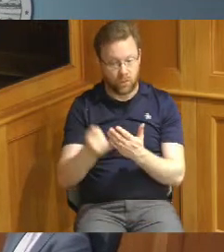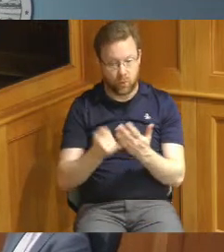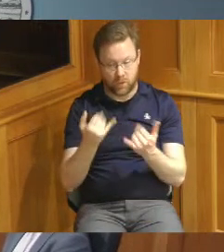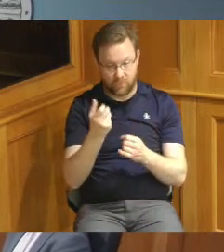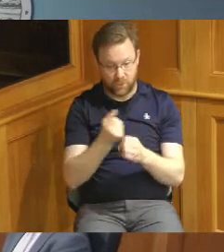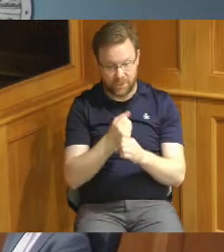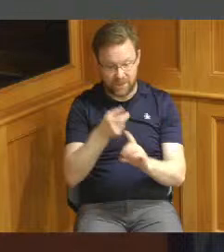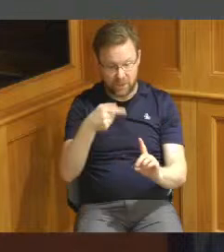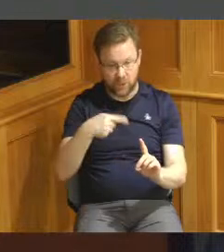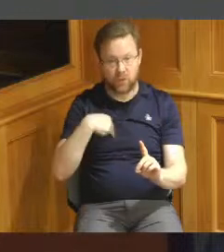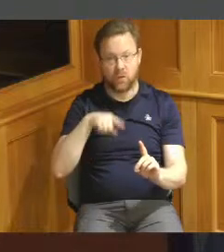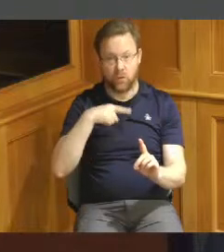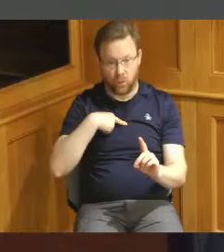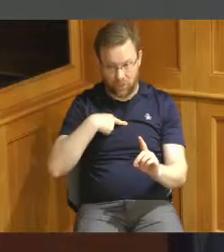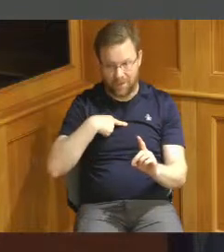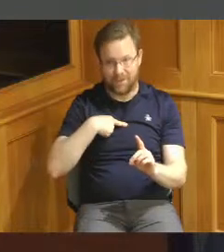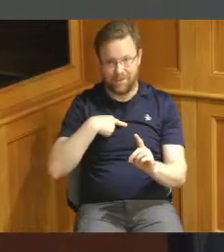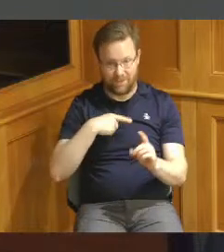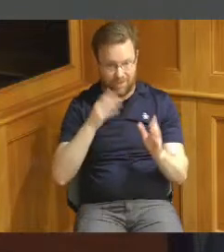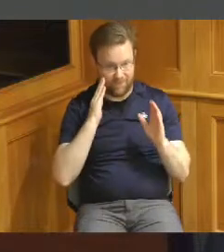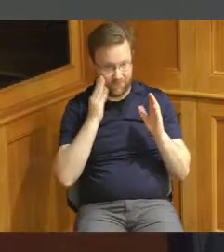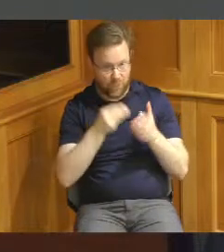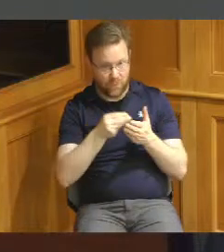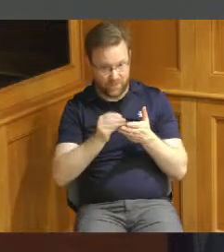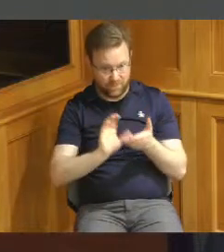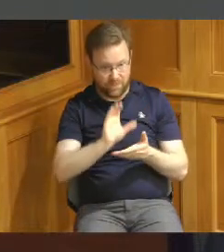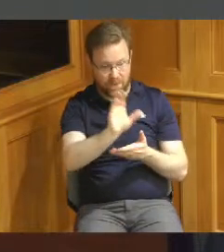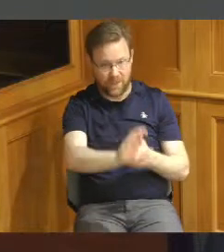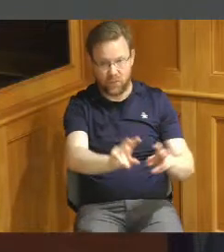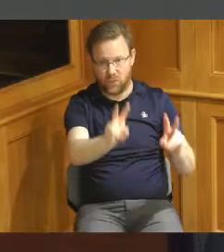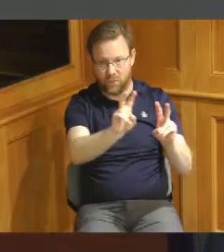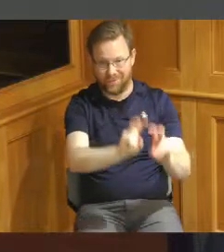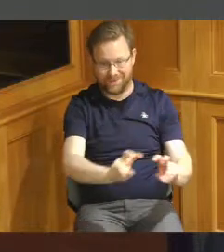this will allow the Engineer to enter in those grants so that we can get these projects out to